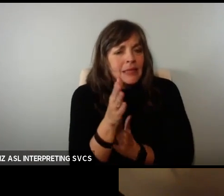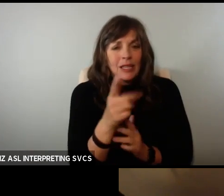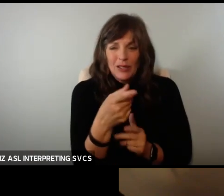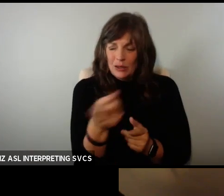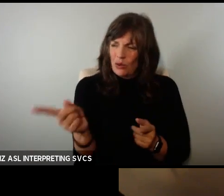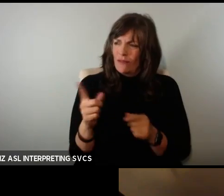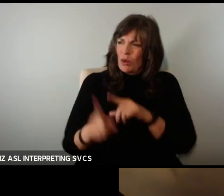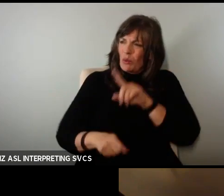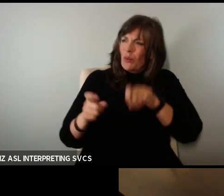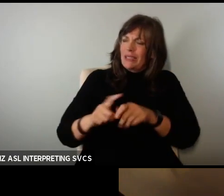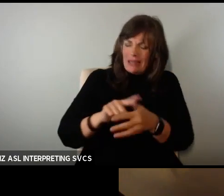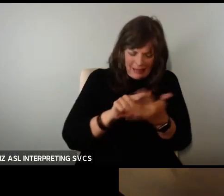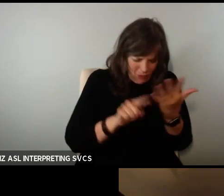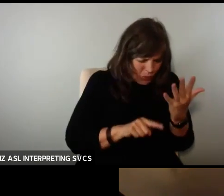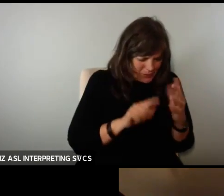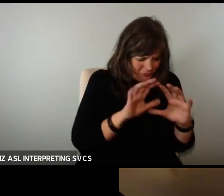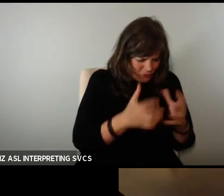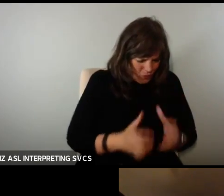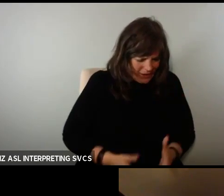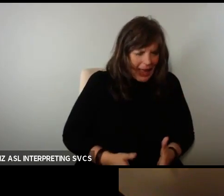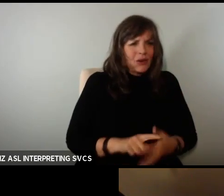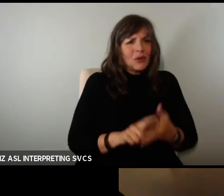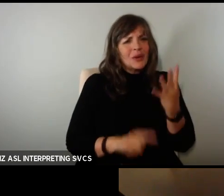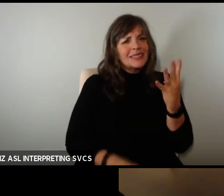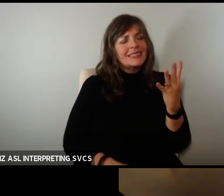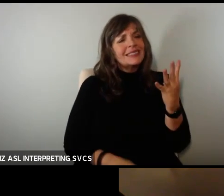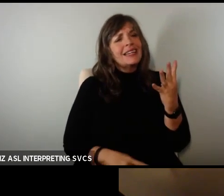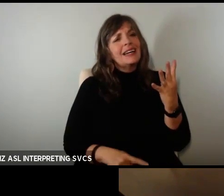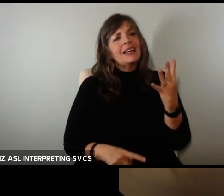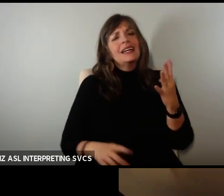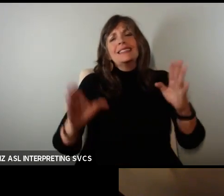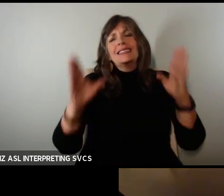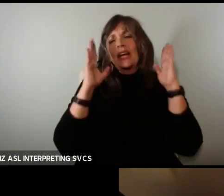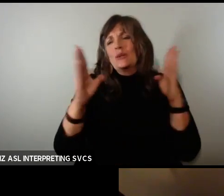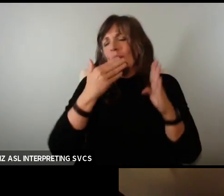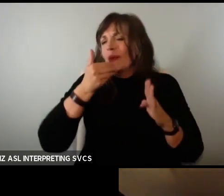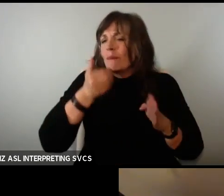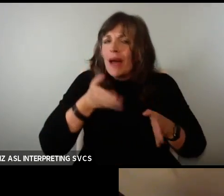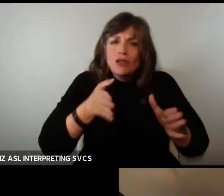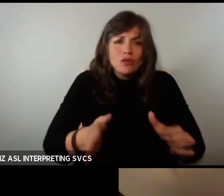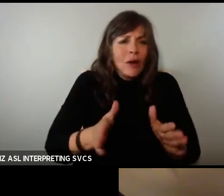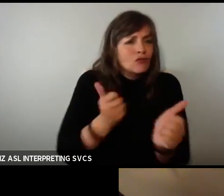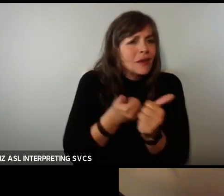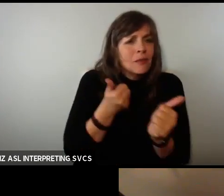of any those four categories, stay tuned. The best way to keep up to date with these resources